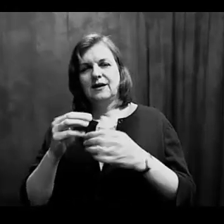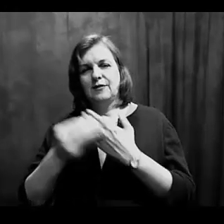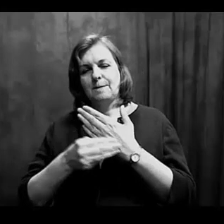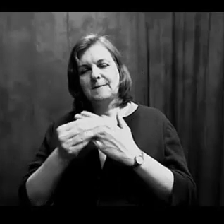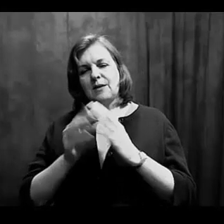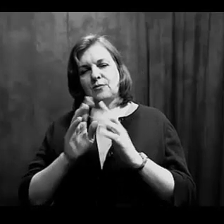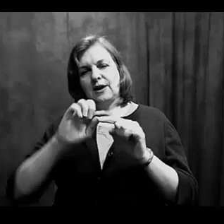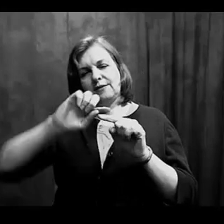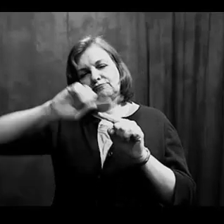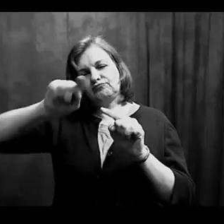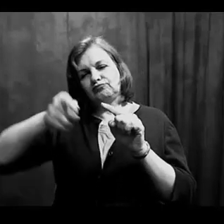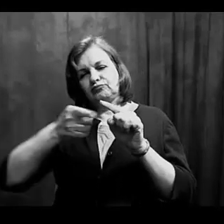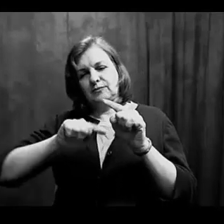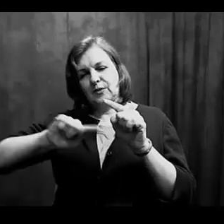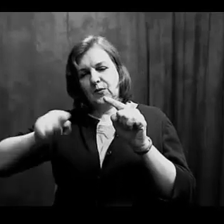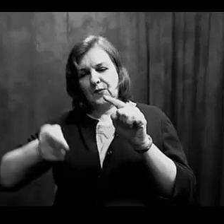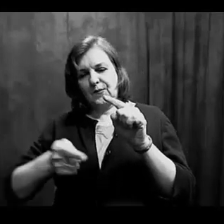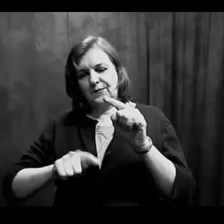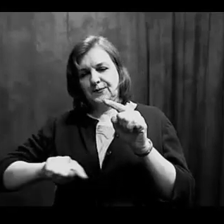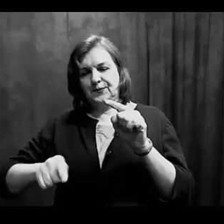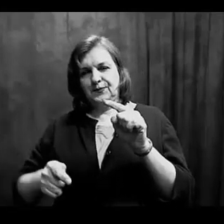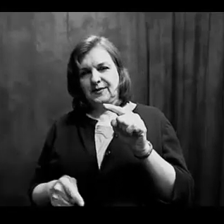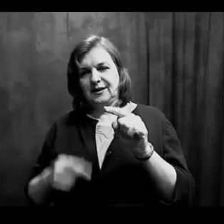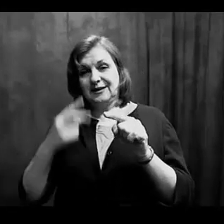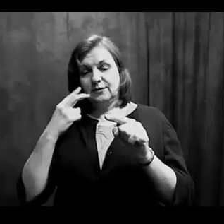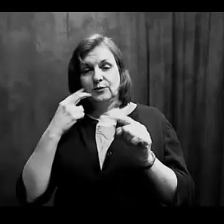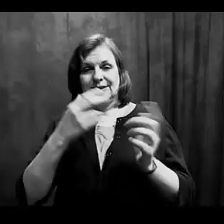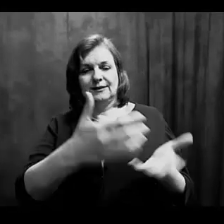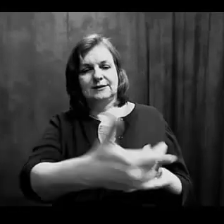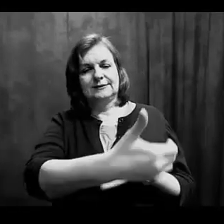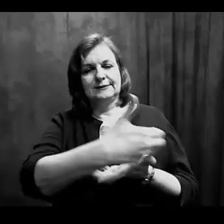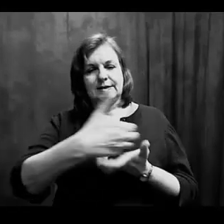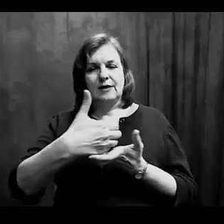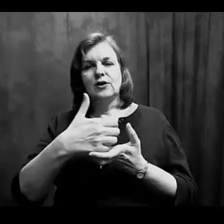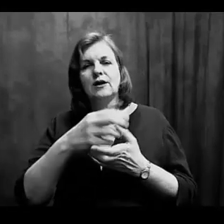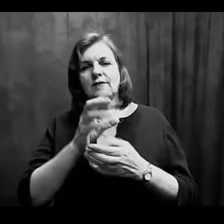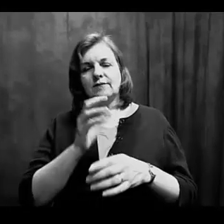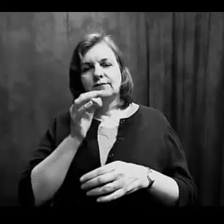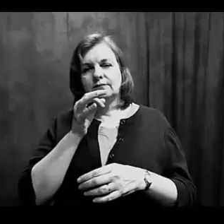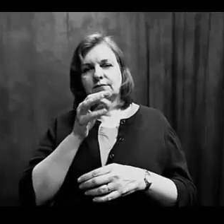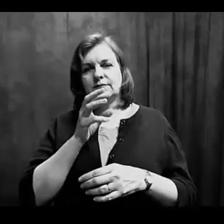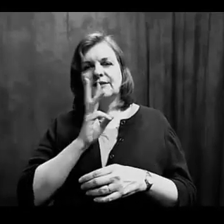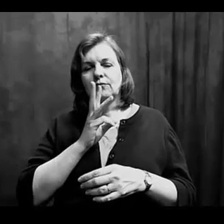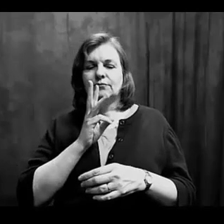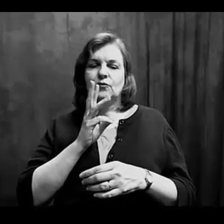folding in and bringing in very large amounts --- see all these fluids